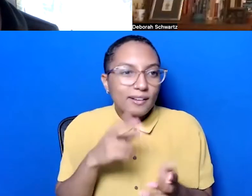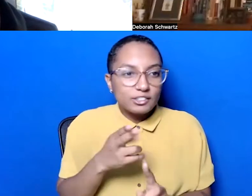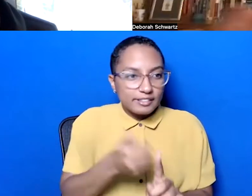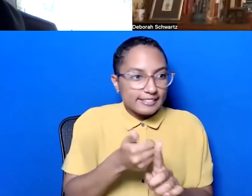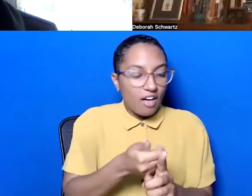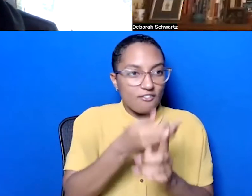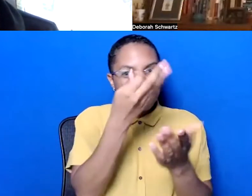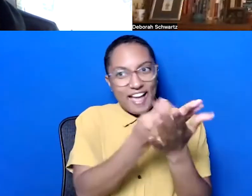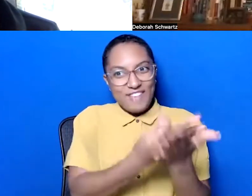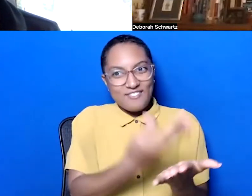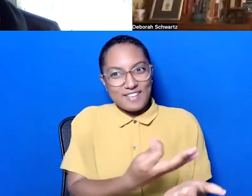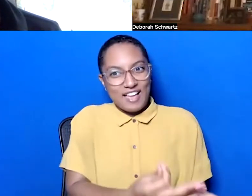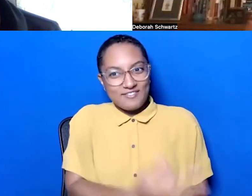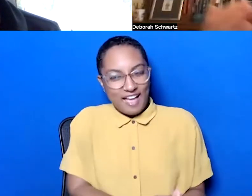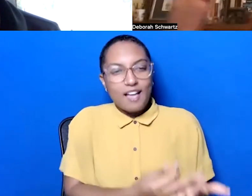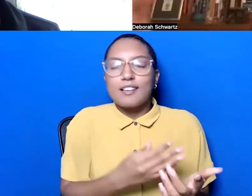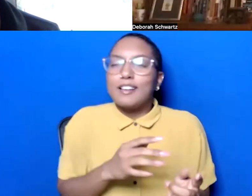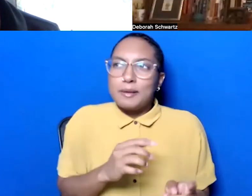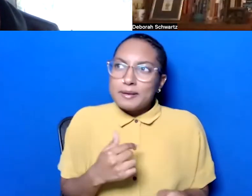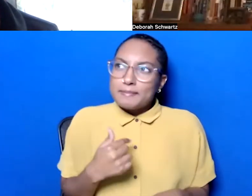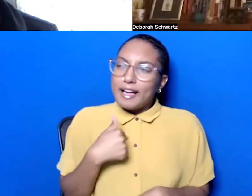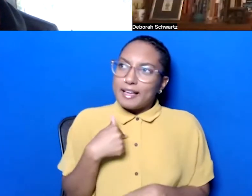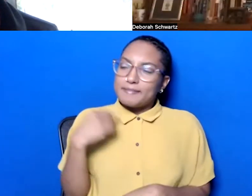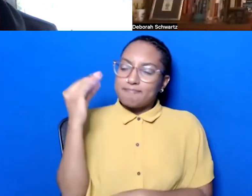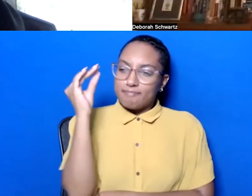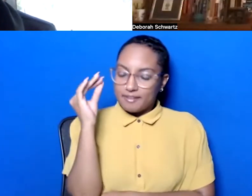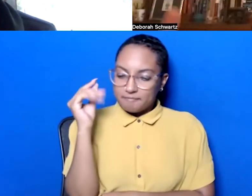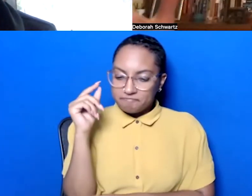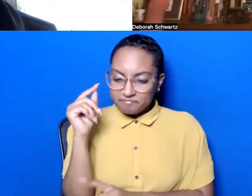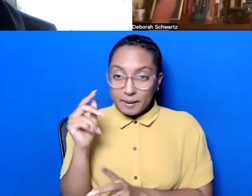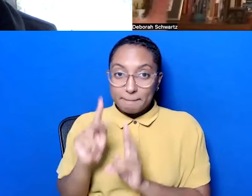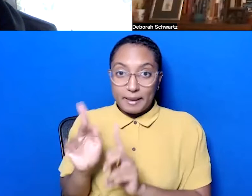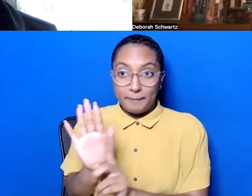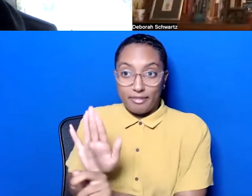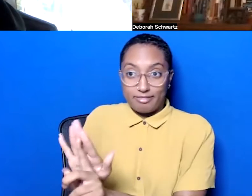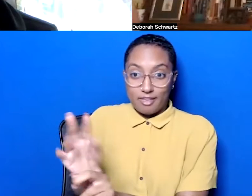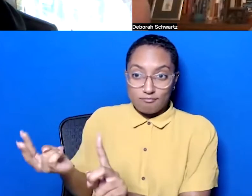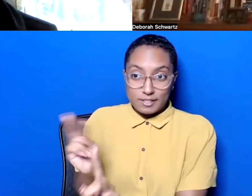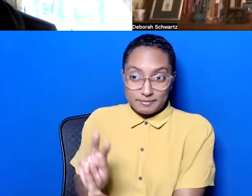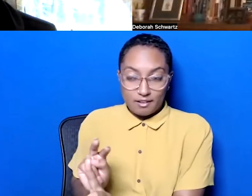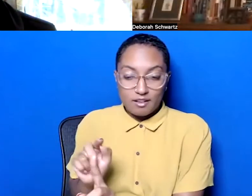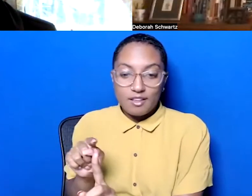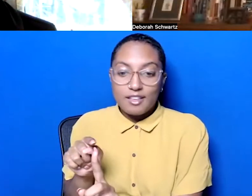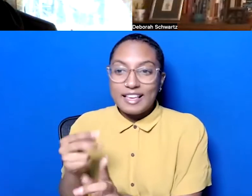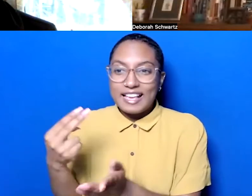The extension of that for me, is, people think of it as- history is set and it,